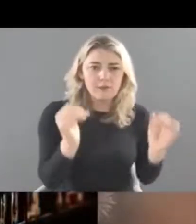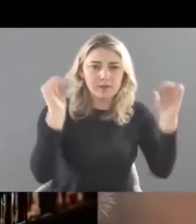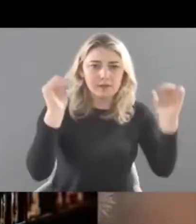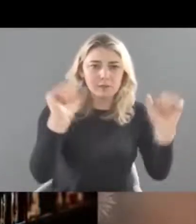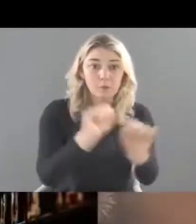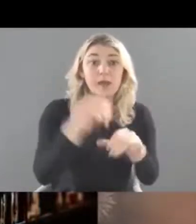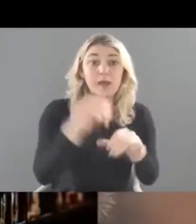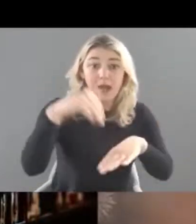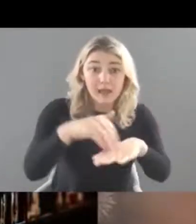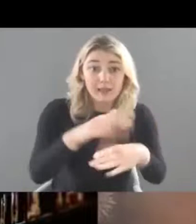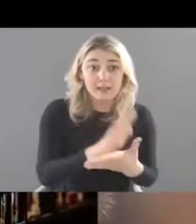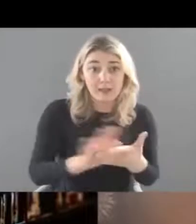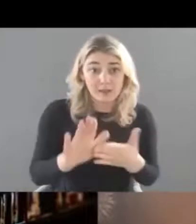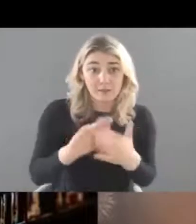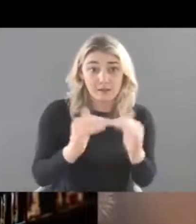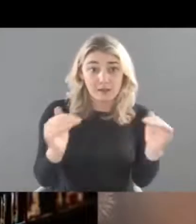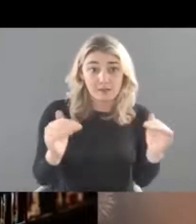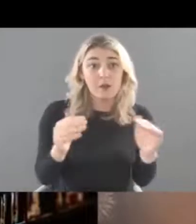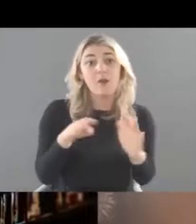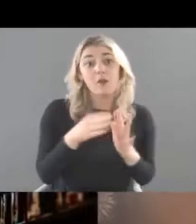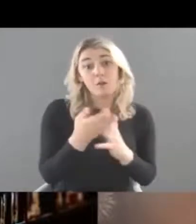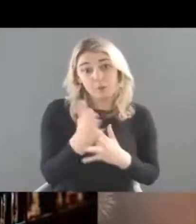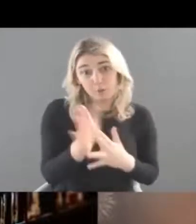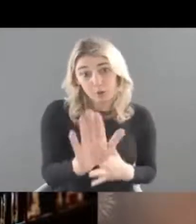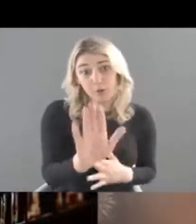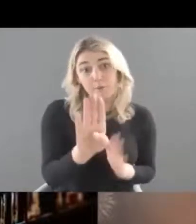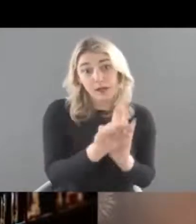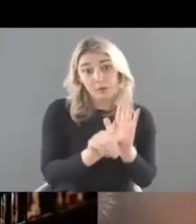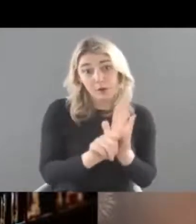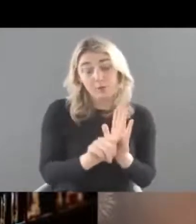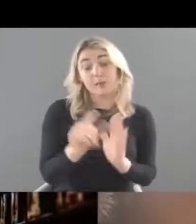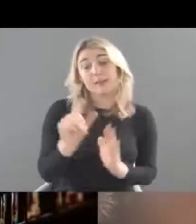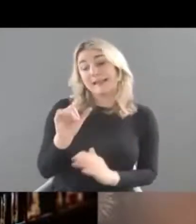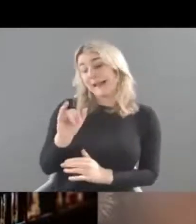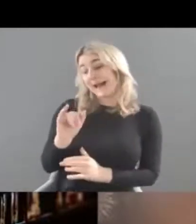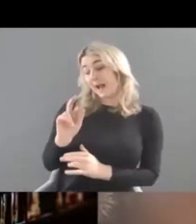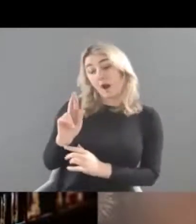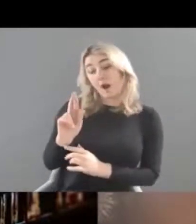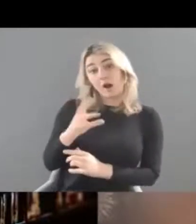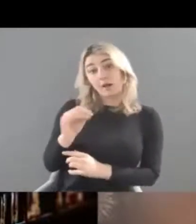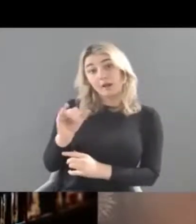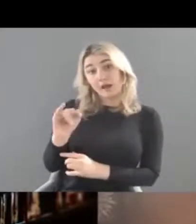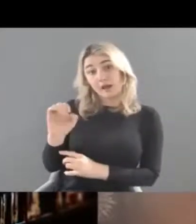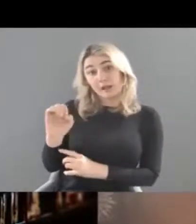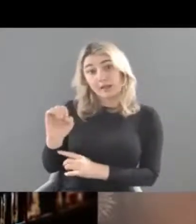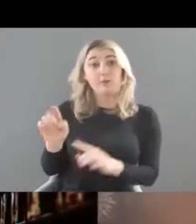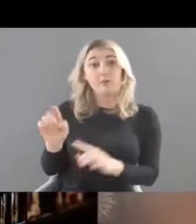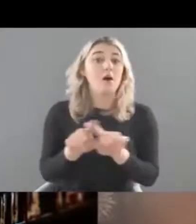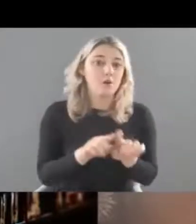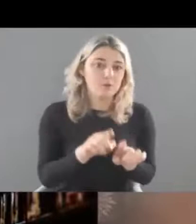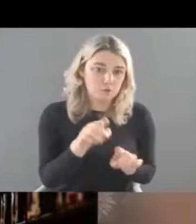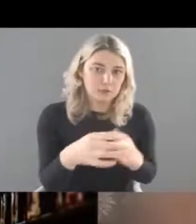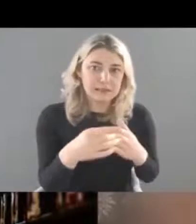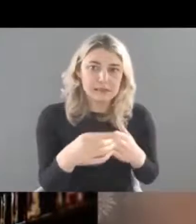through her background in IR/IE, but also now as leading challenging administrative functions in